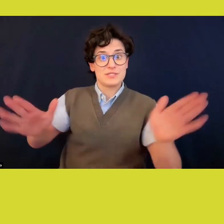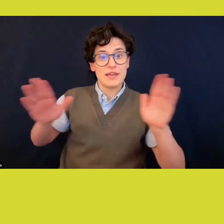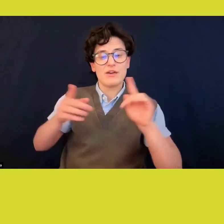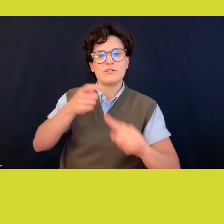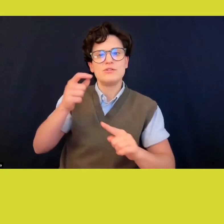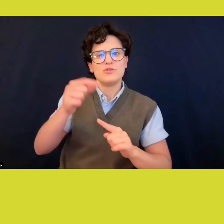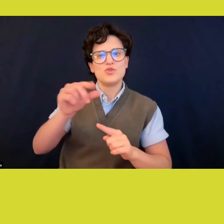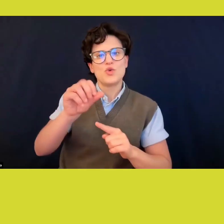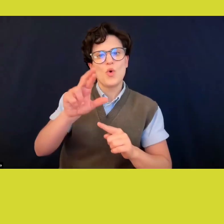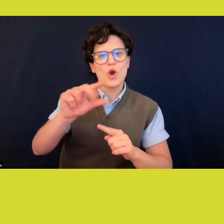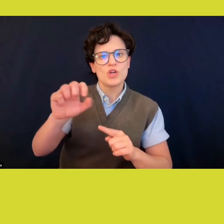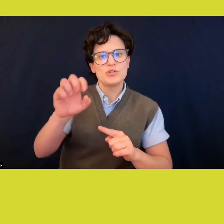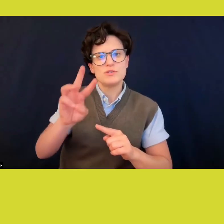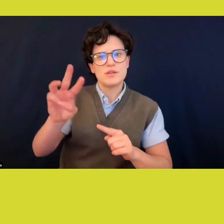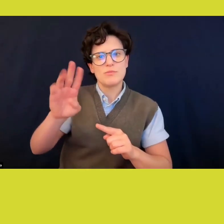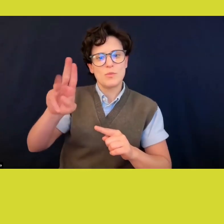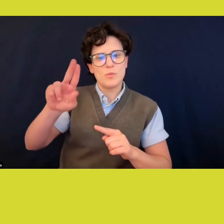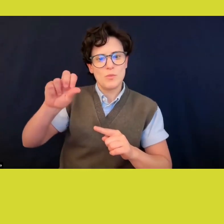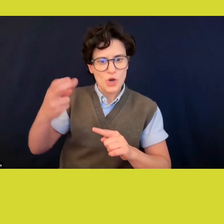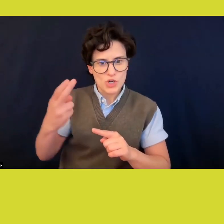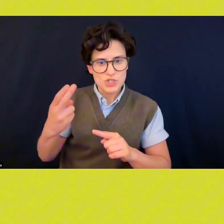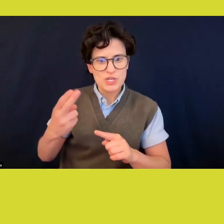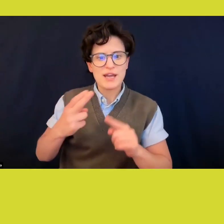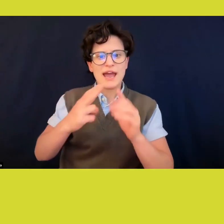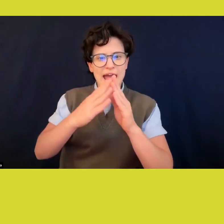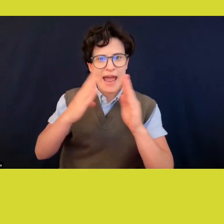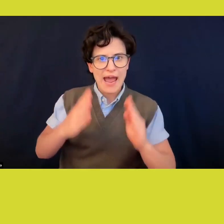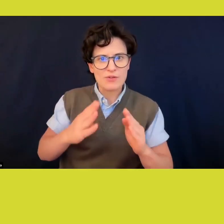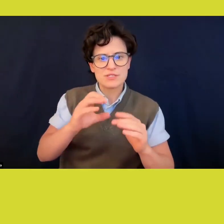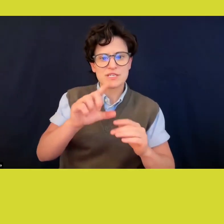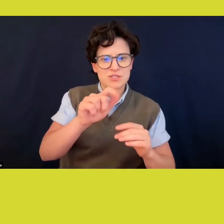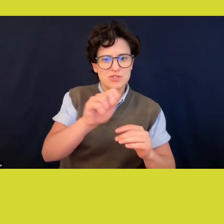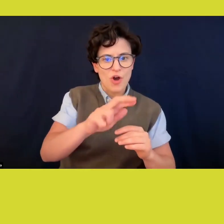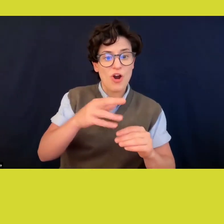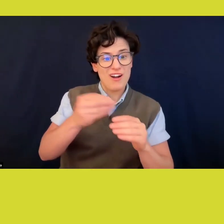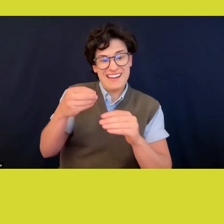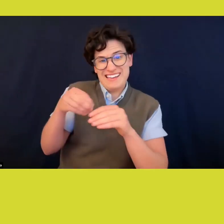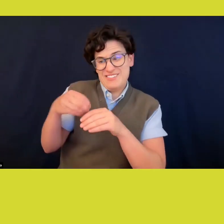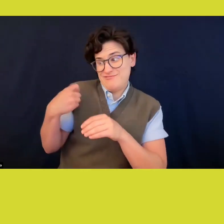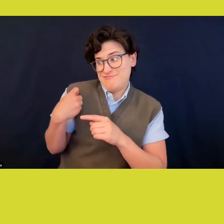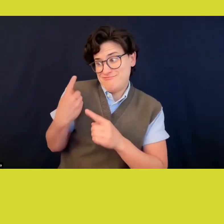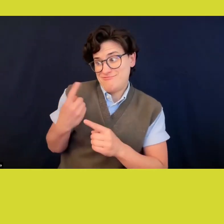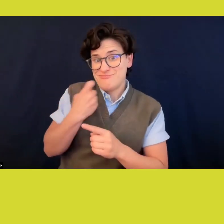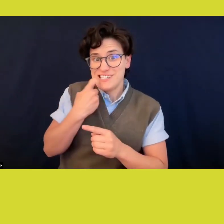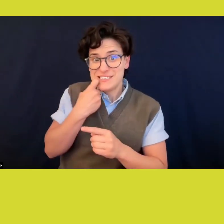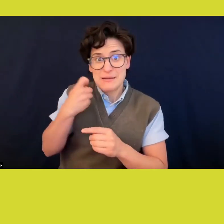in recent months we have seen unprecedented attacks on that approach. Those attacks appear to be based on